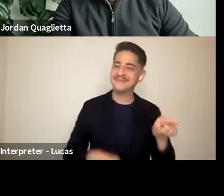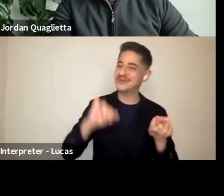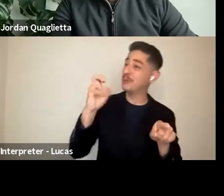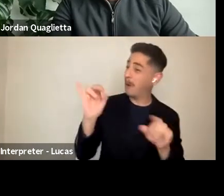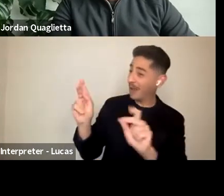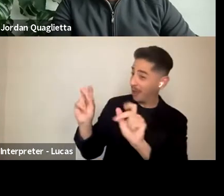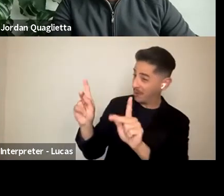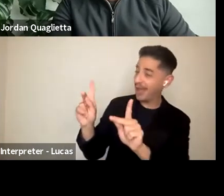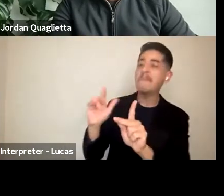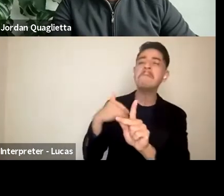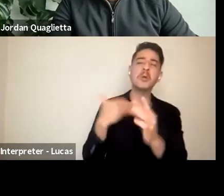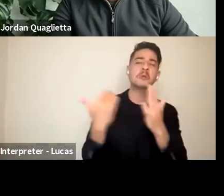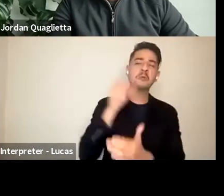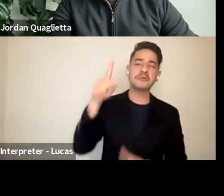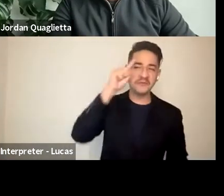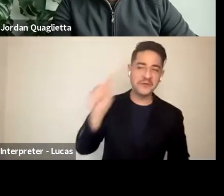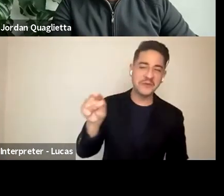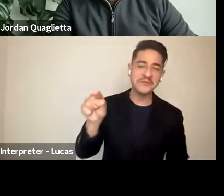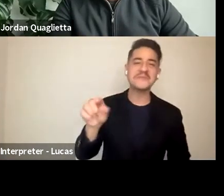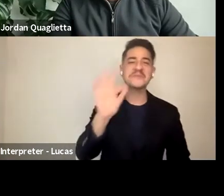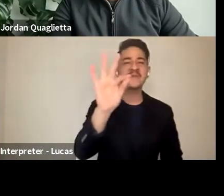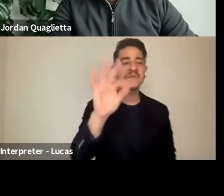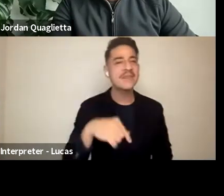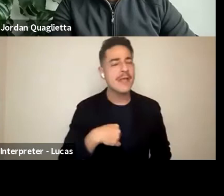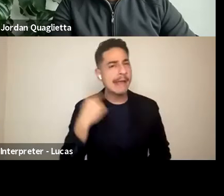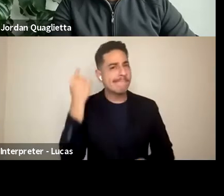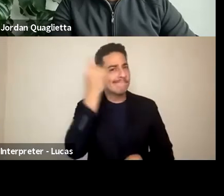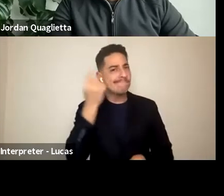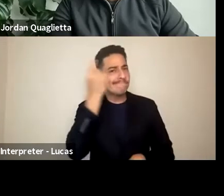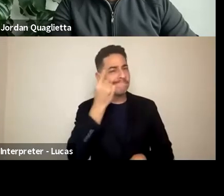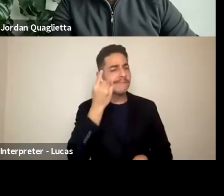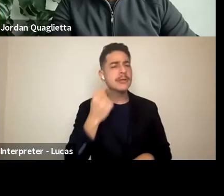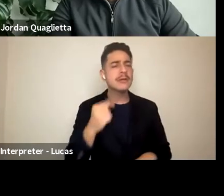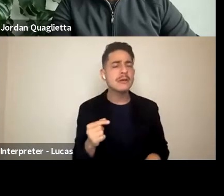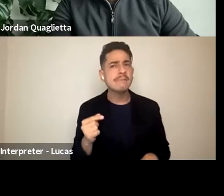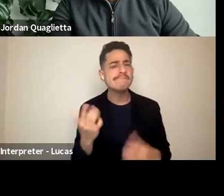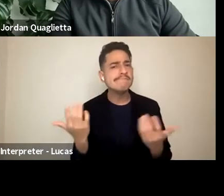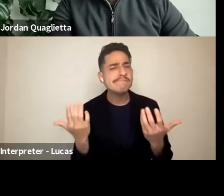I'm just imagine I'm trying to think about what the audience would be interested in.